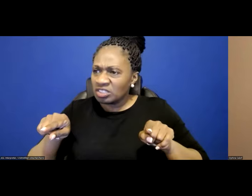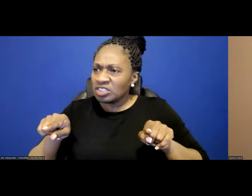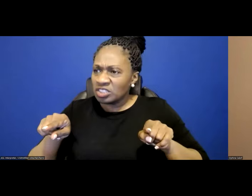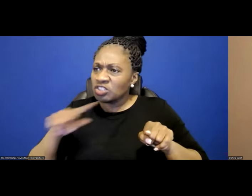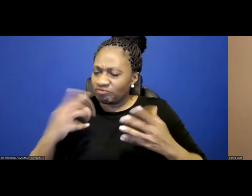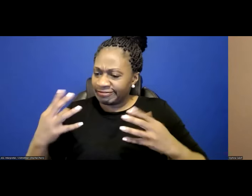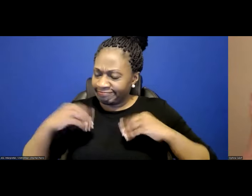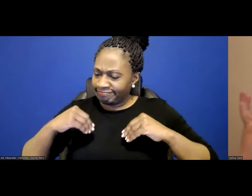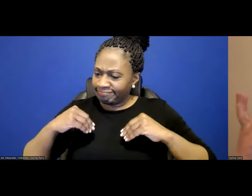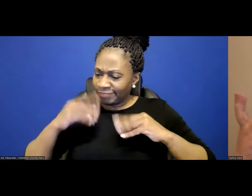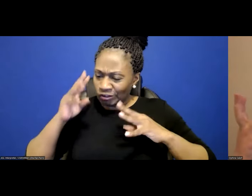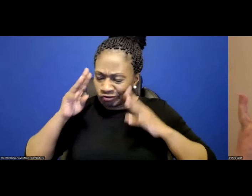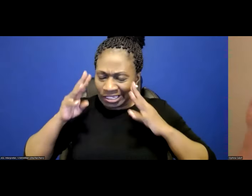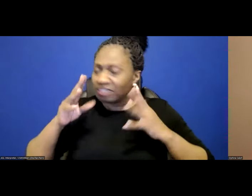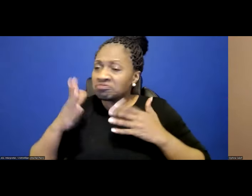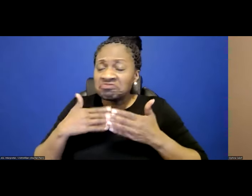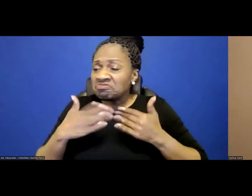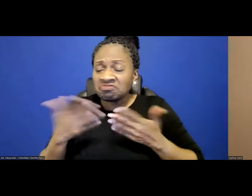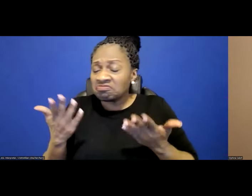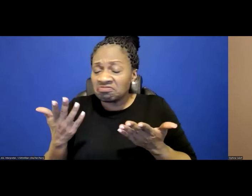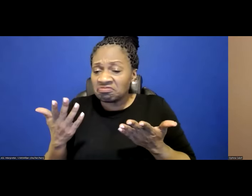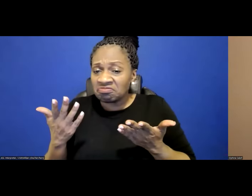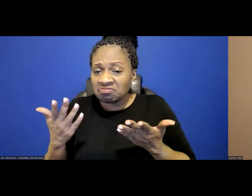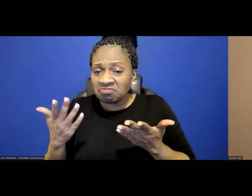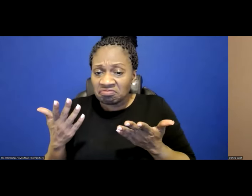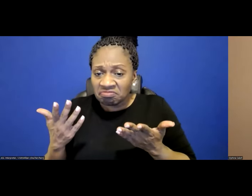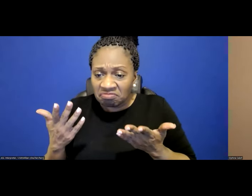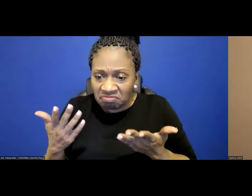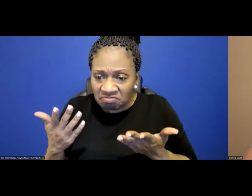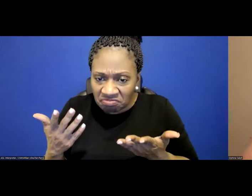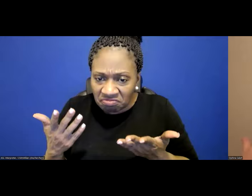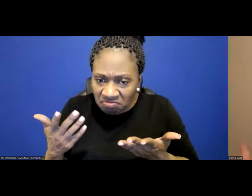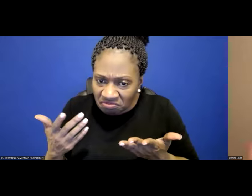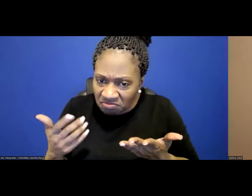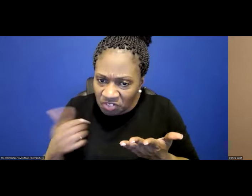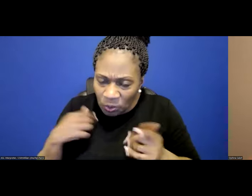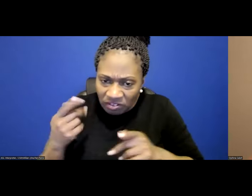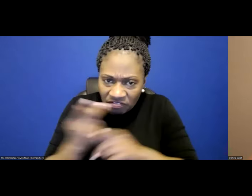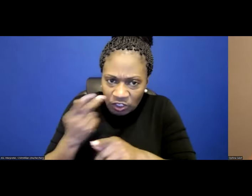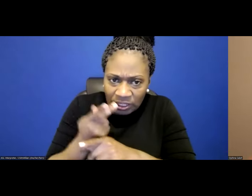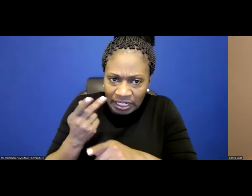Whether we're figuring out our different ways to connect with each other, to share space,